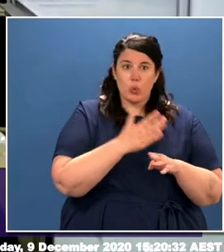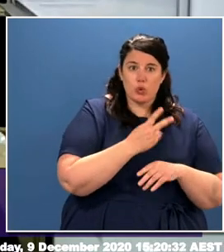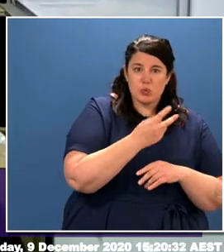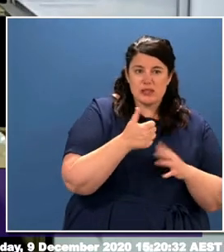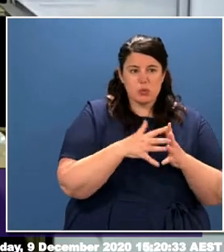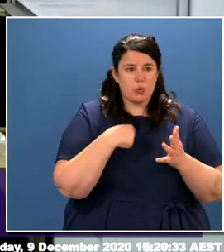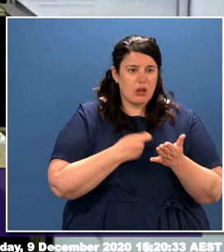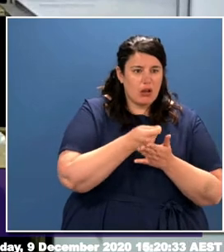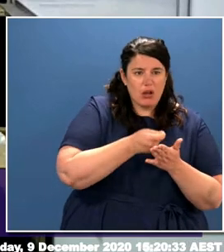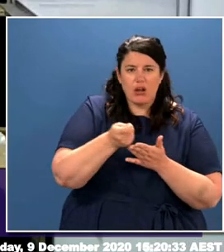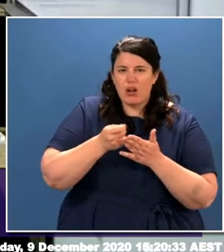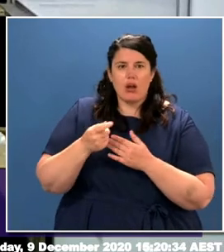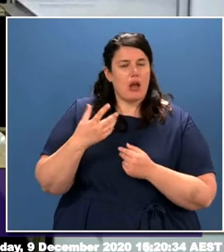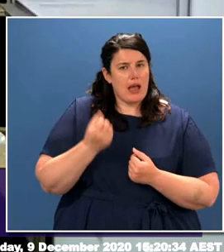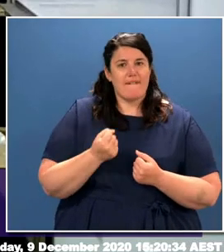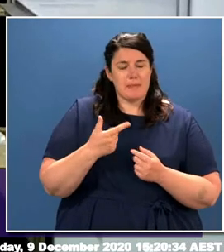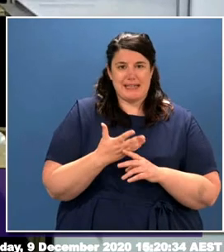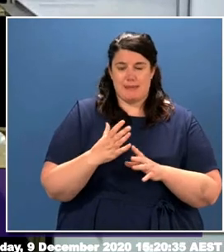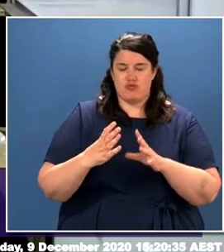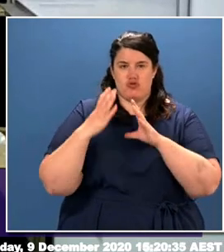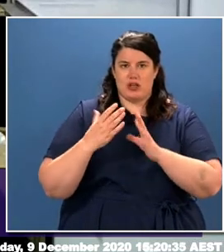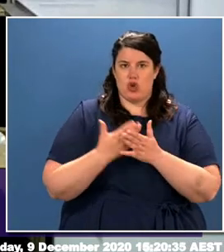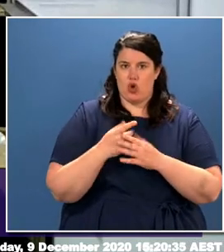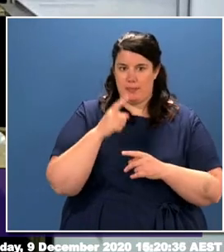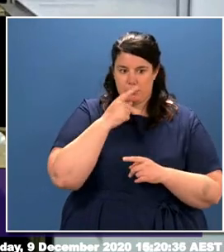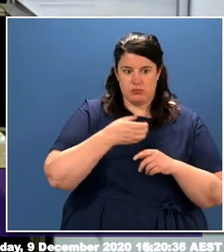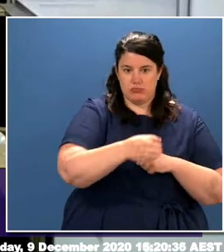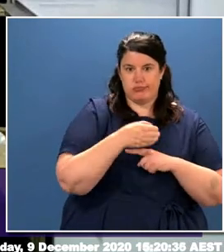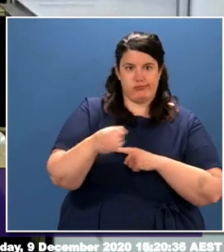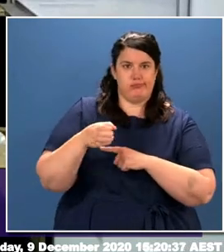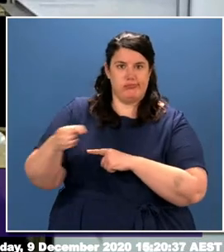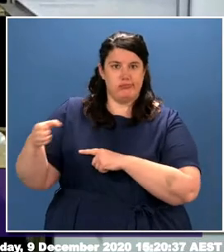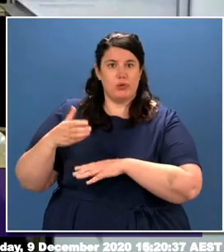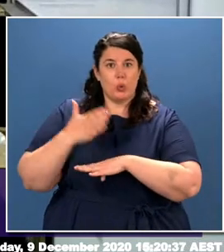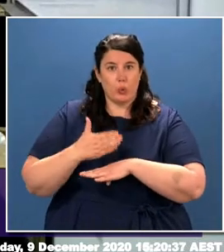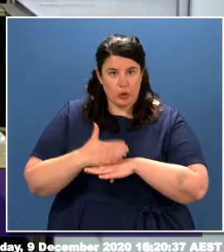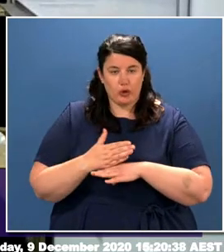So the reality is what people talk about is the practice of creaming involves